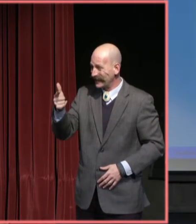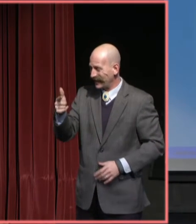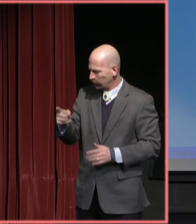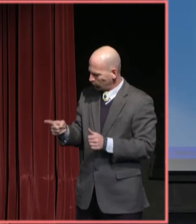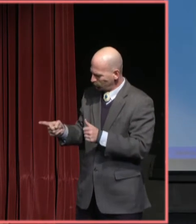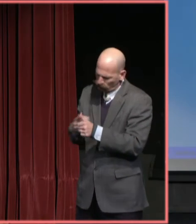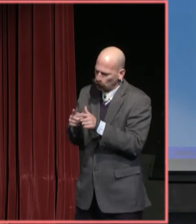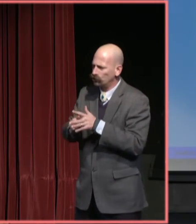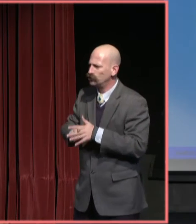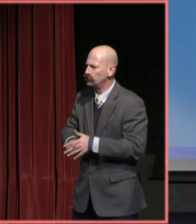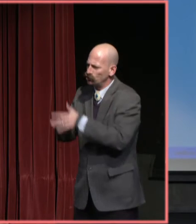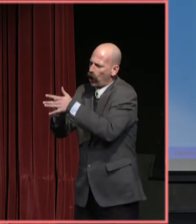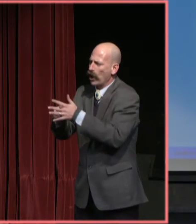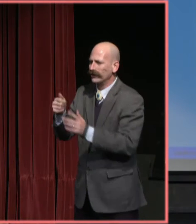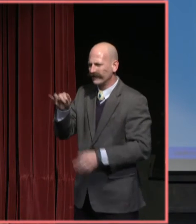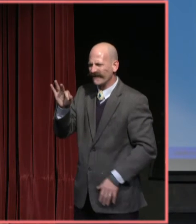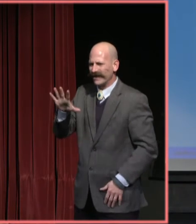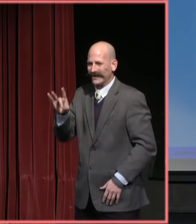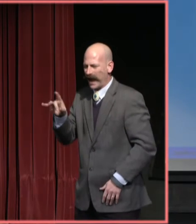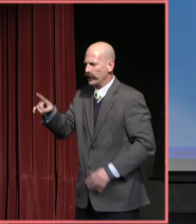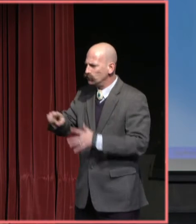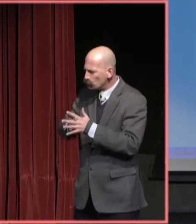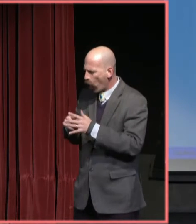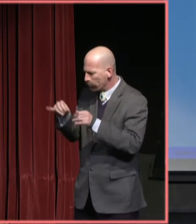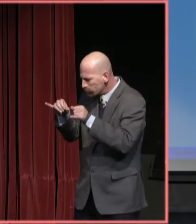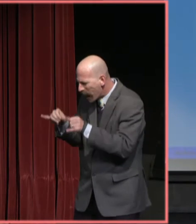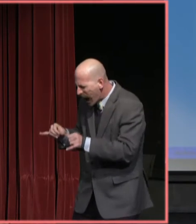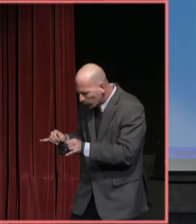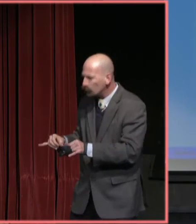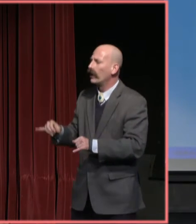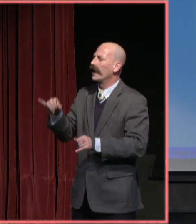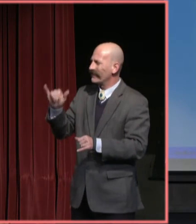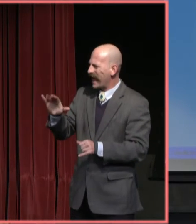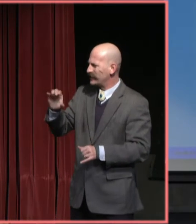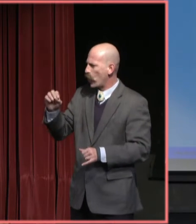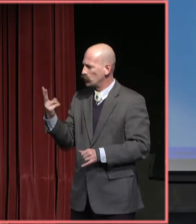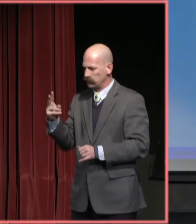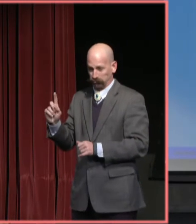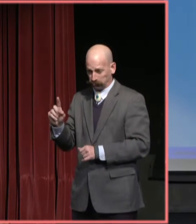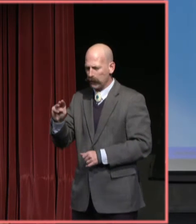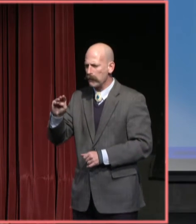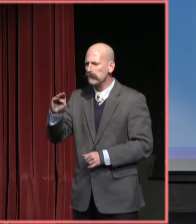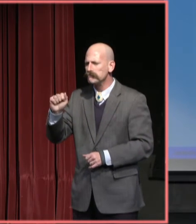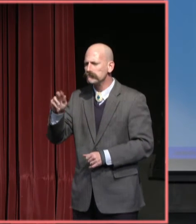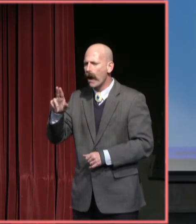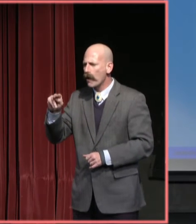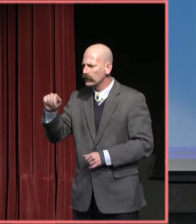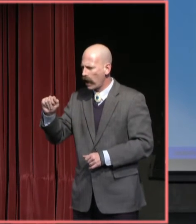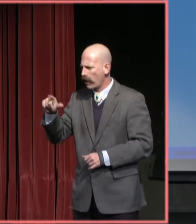in 1958 of carbon dioxide concentrations. And he continued this until he died in 2005,